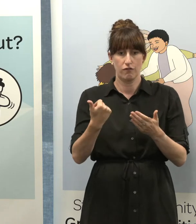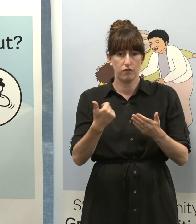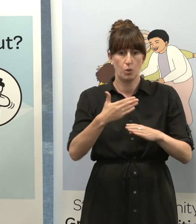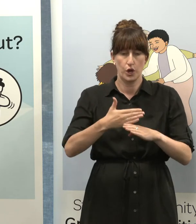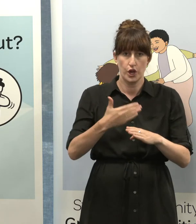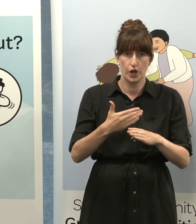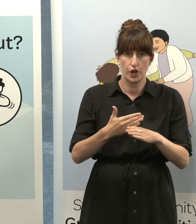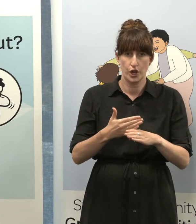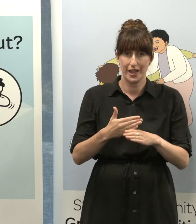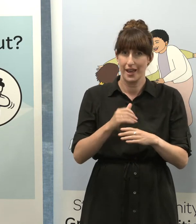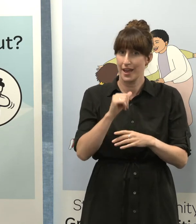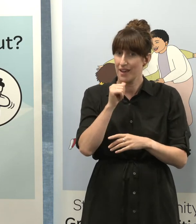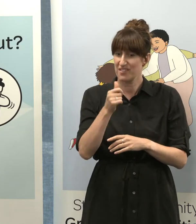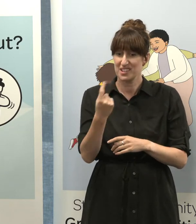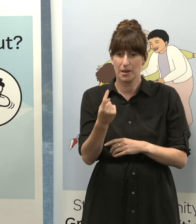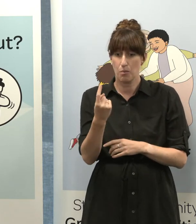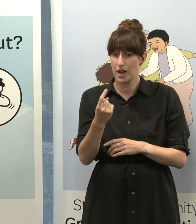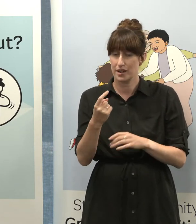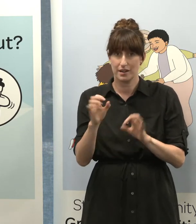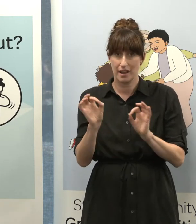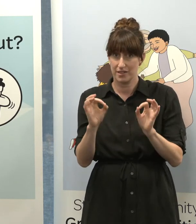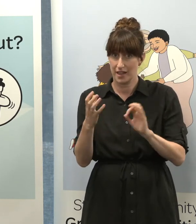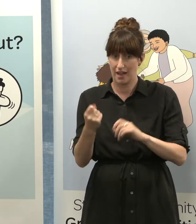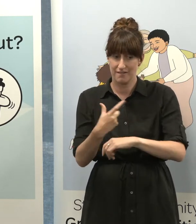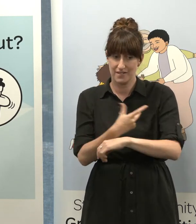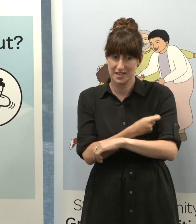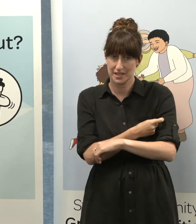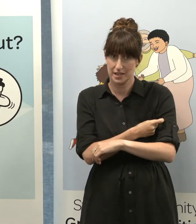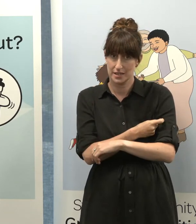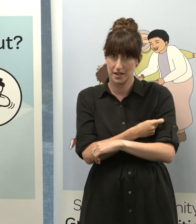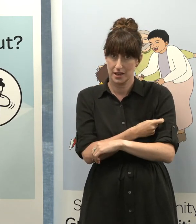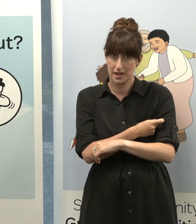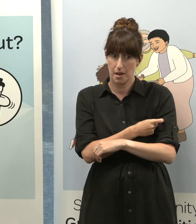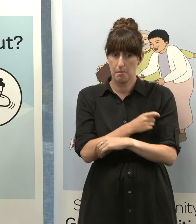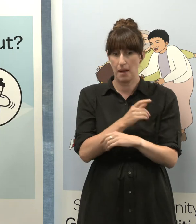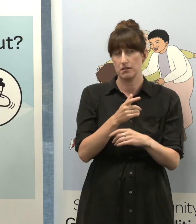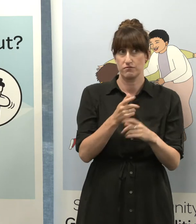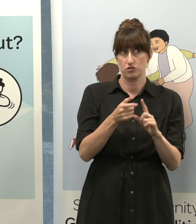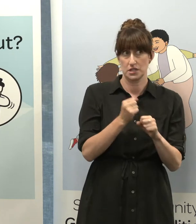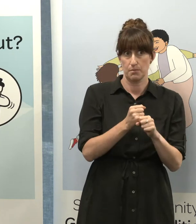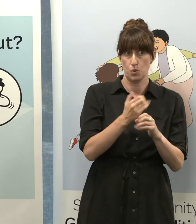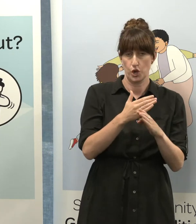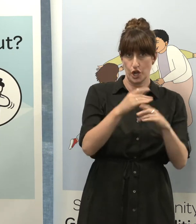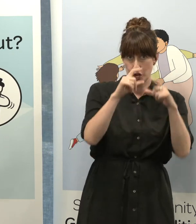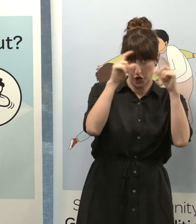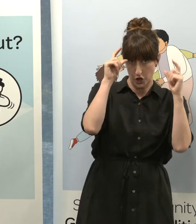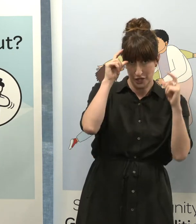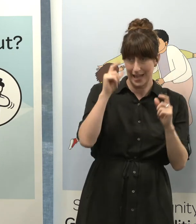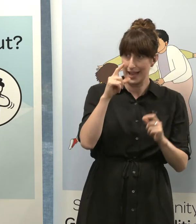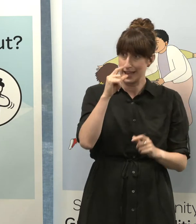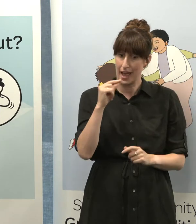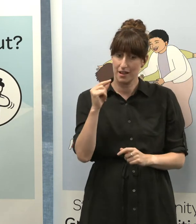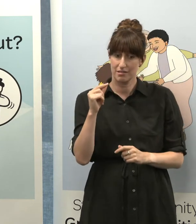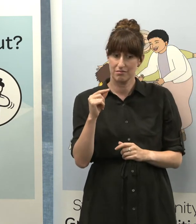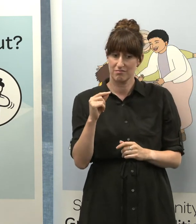shortage we have been talking about right now, would you consider allowing unvaccinated